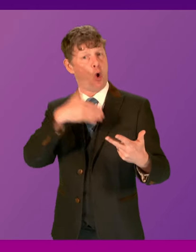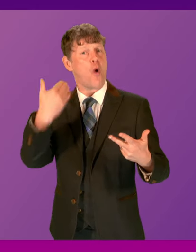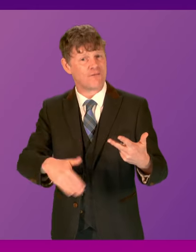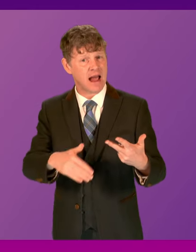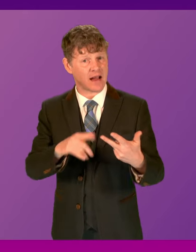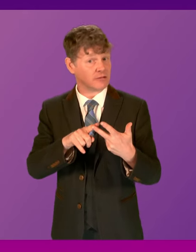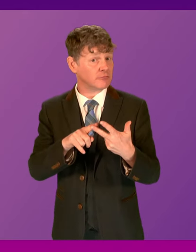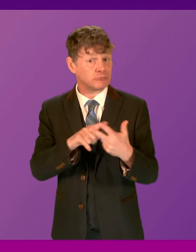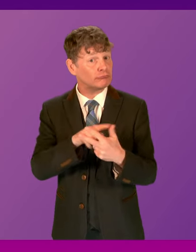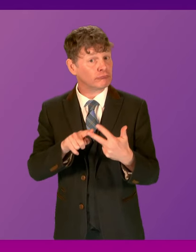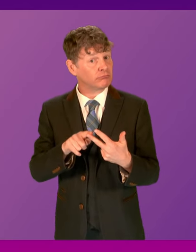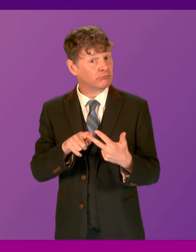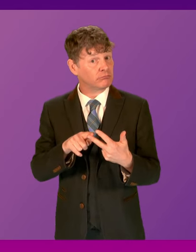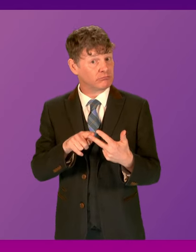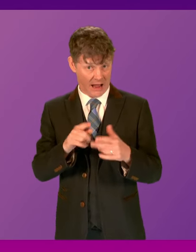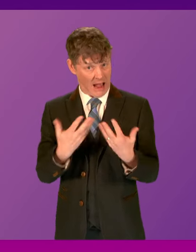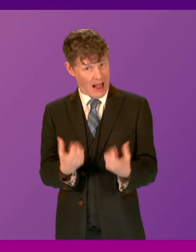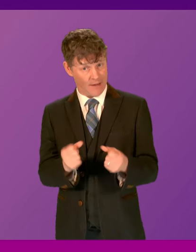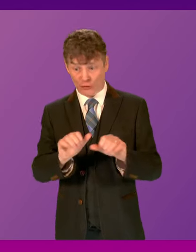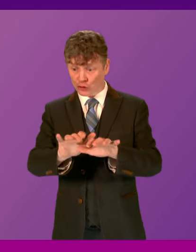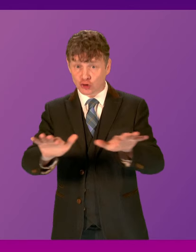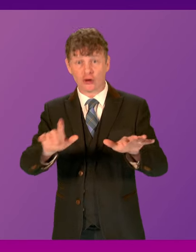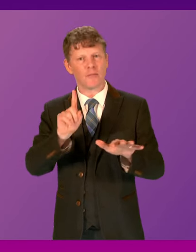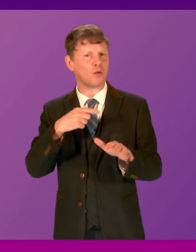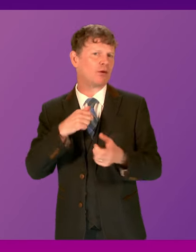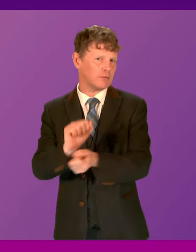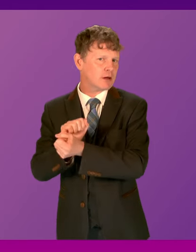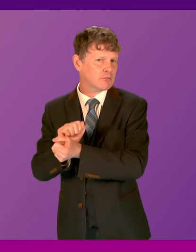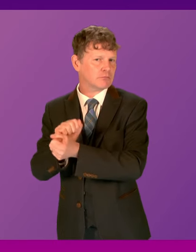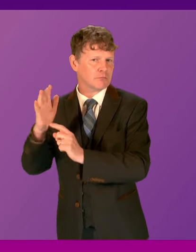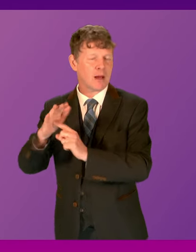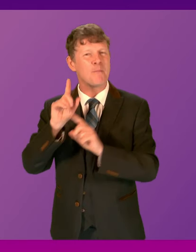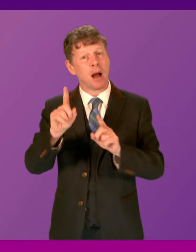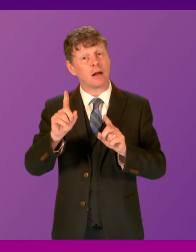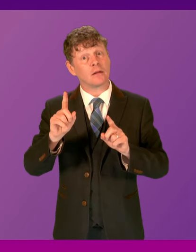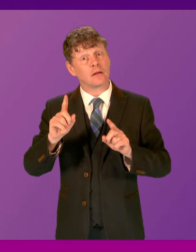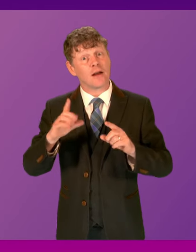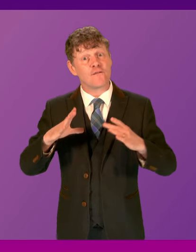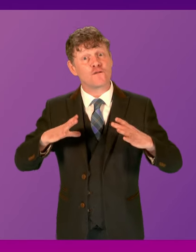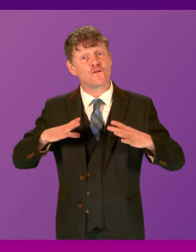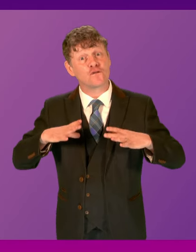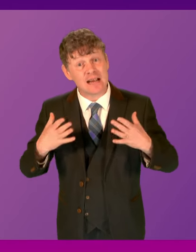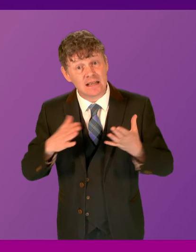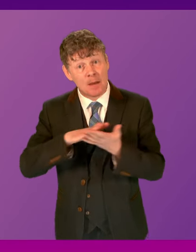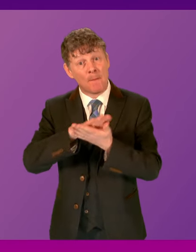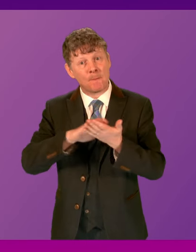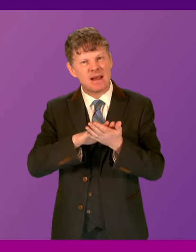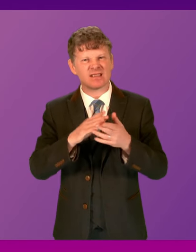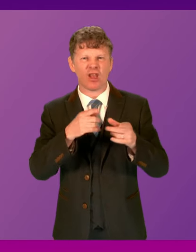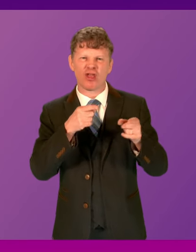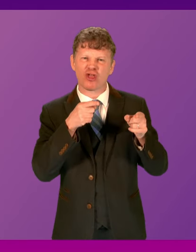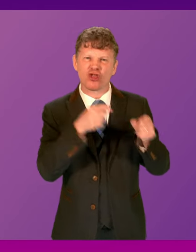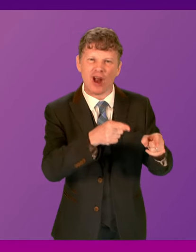treasured, but there cannot be freedom to engage in behaviour that is threatening or abusive,